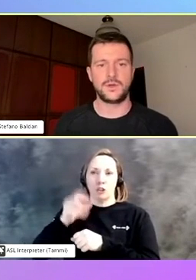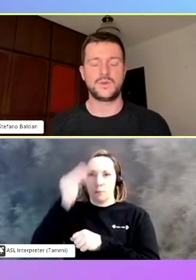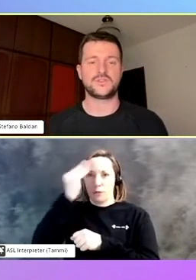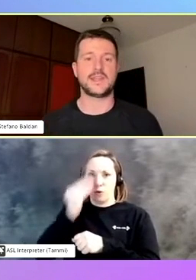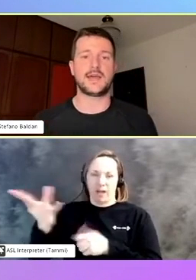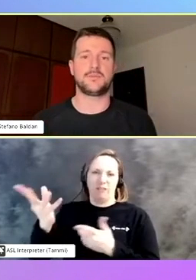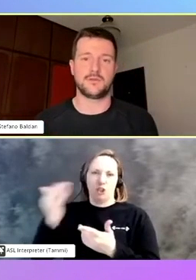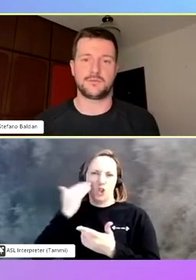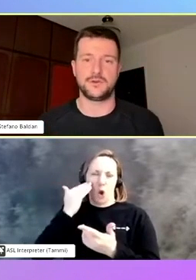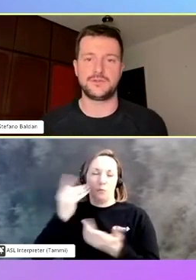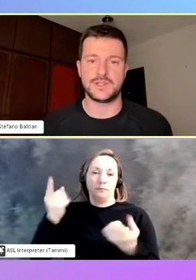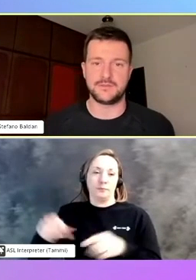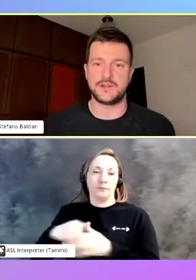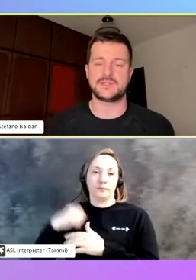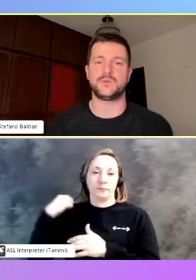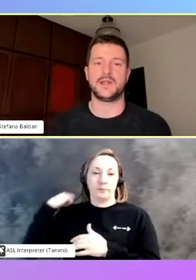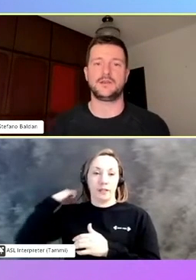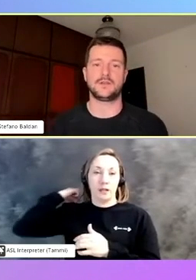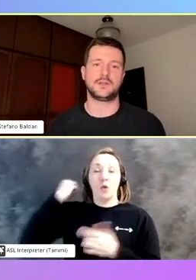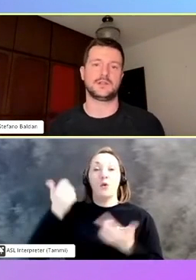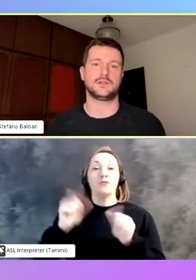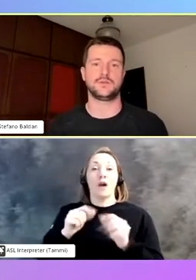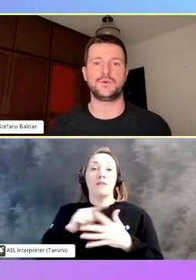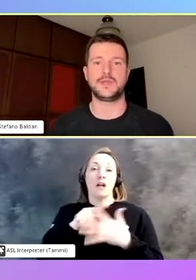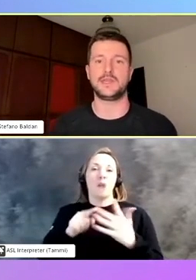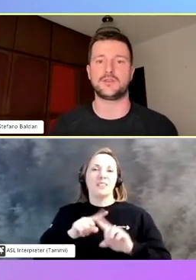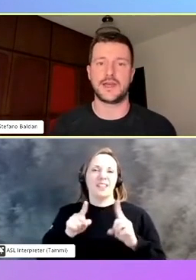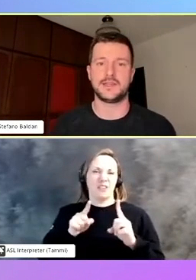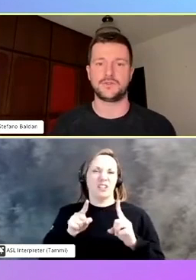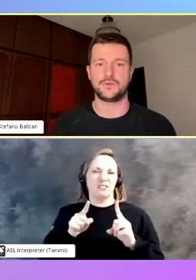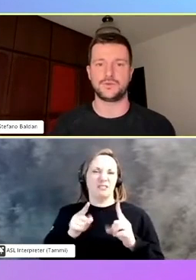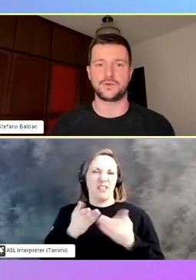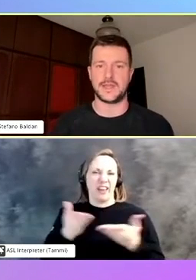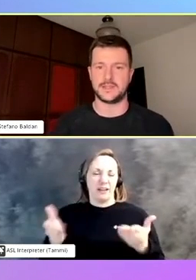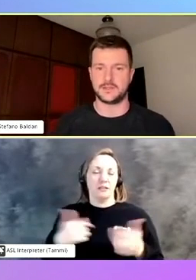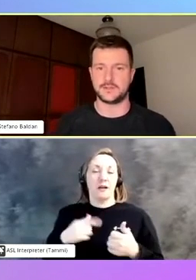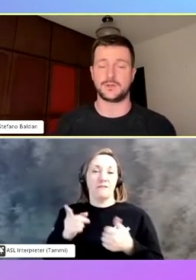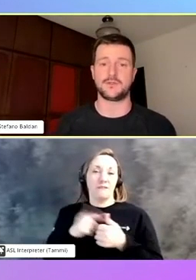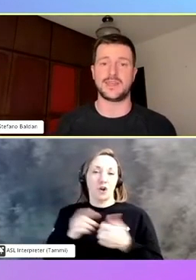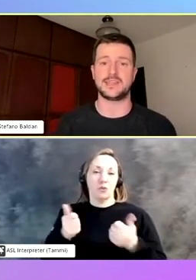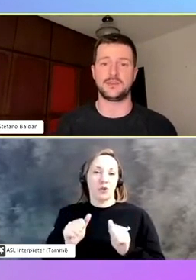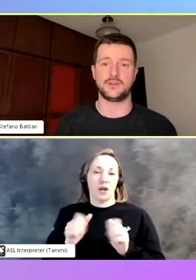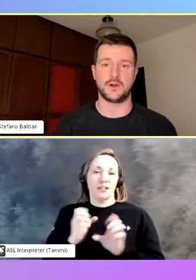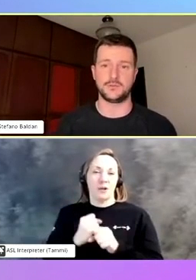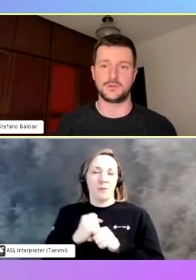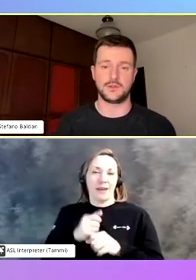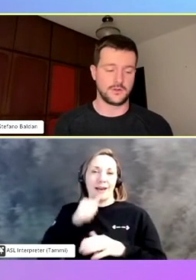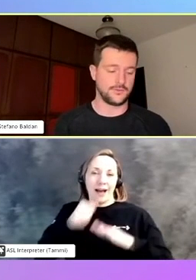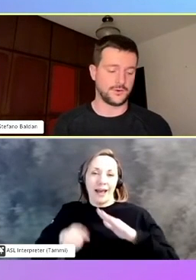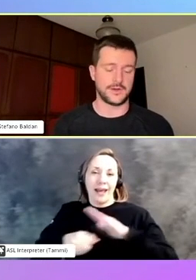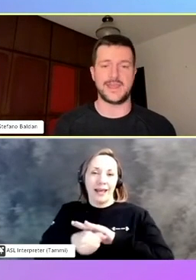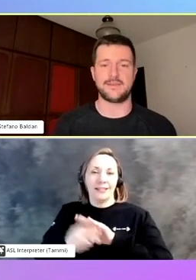one of our accessibility engineers, Stéfano who has been driving some of the accessibility initiatives